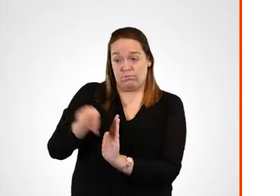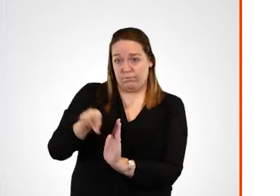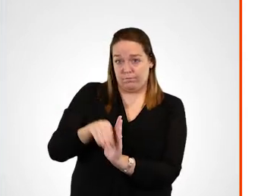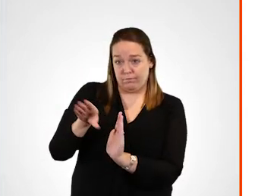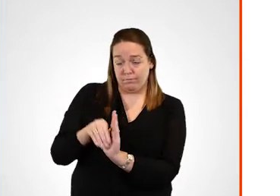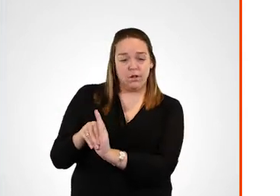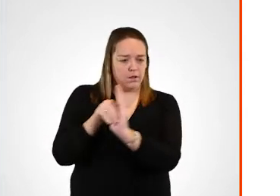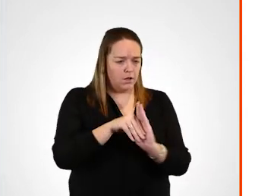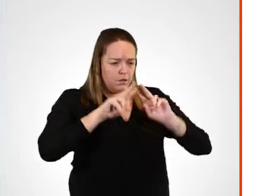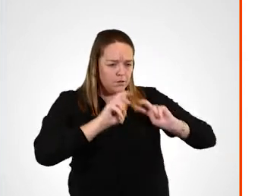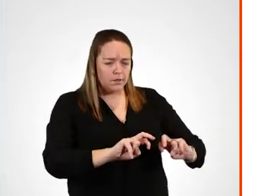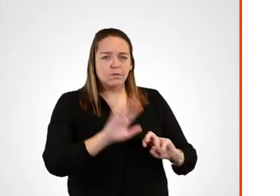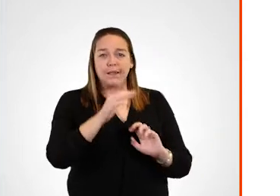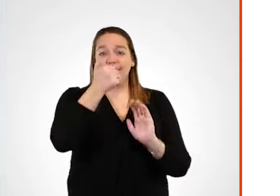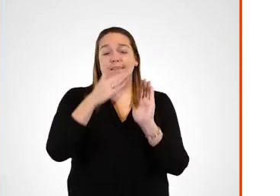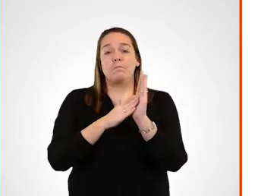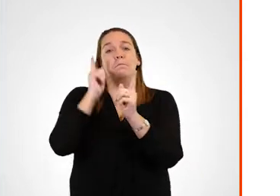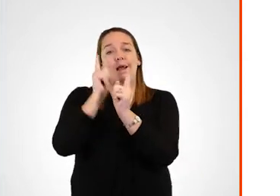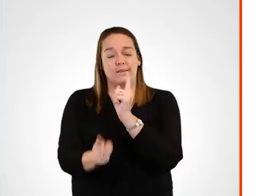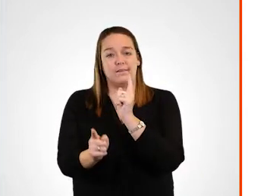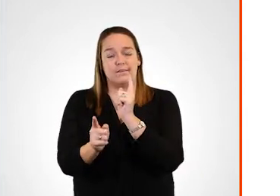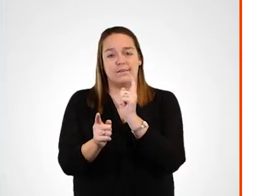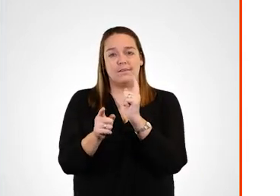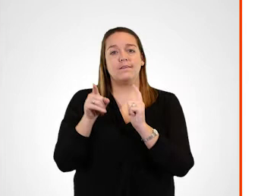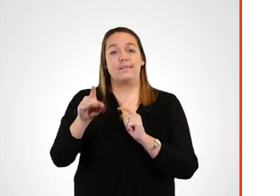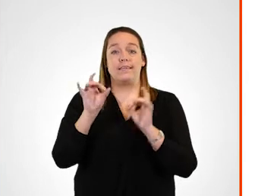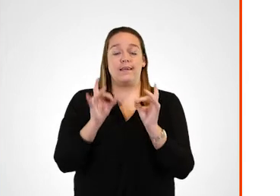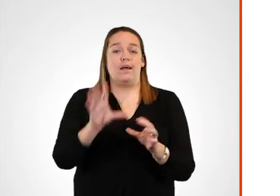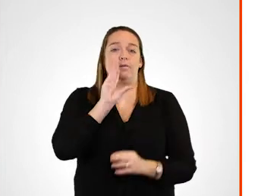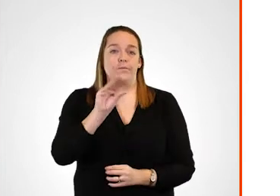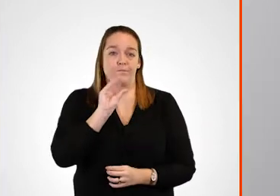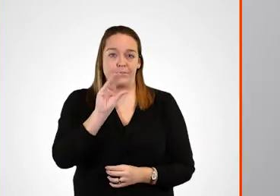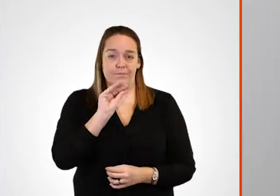and they did that for six months after the onset of spoken words.